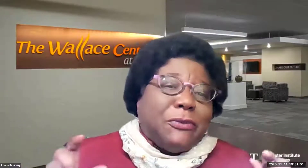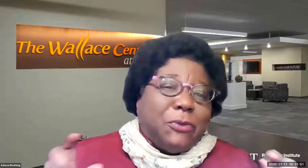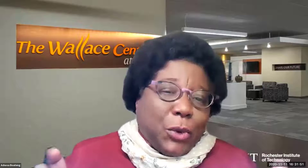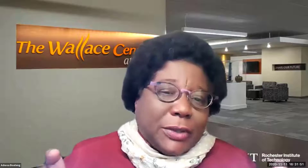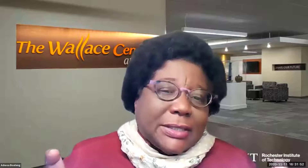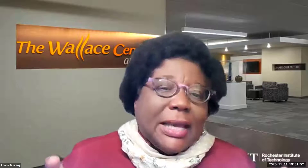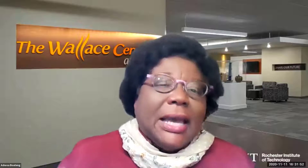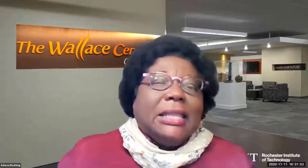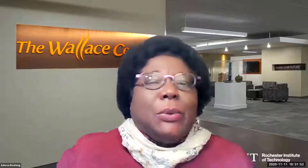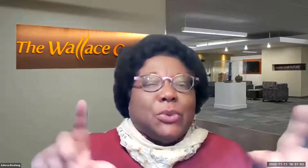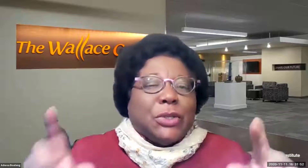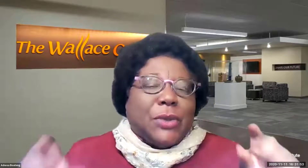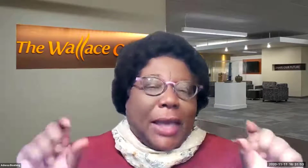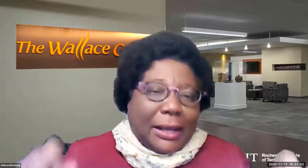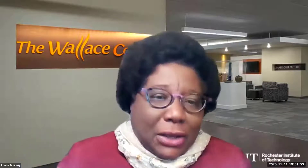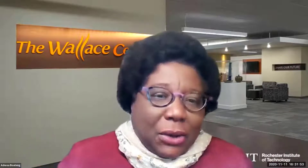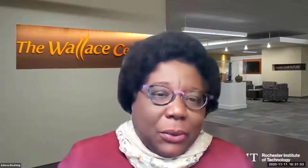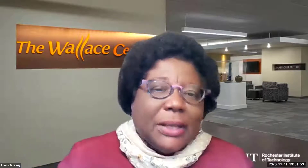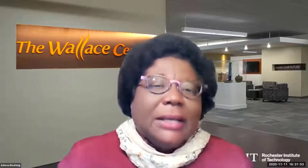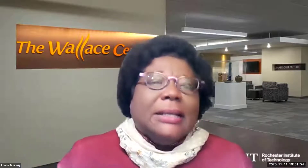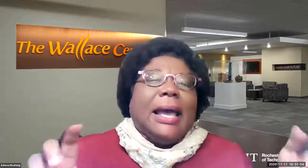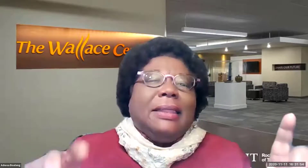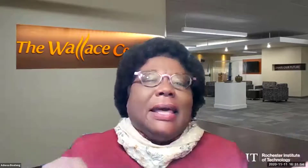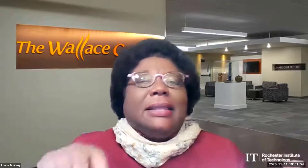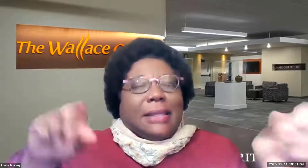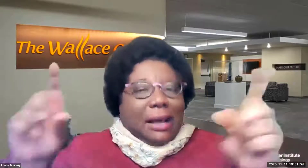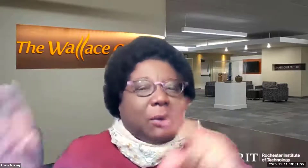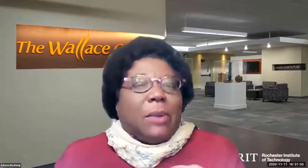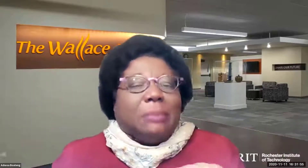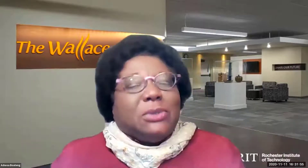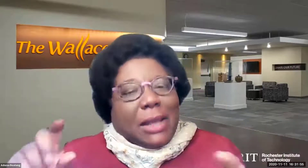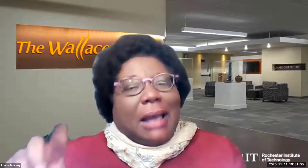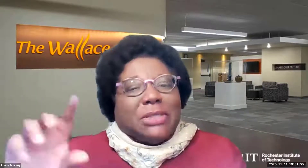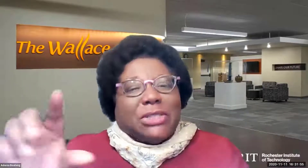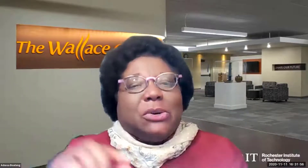know I'm, I'm still